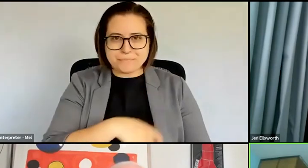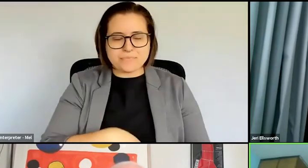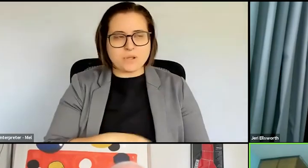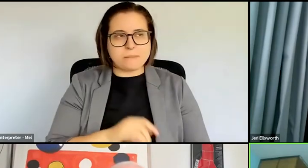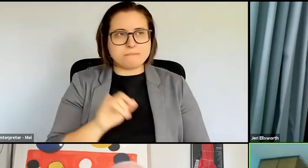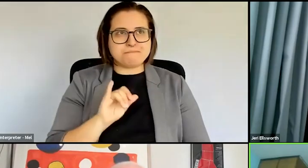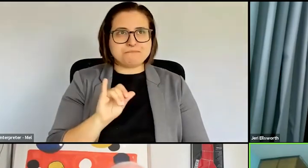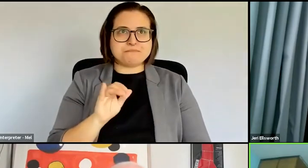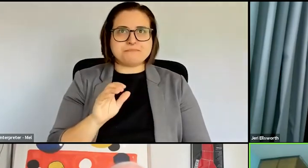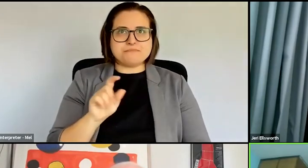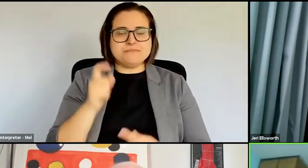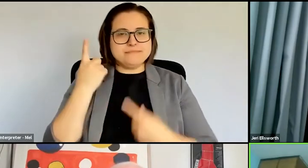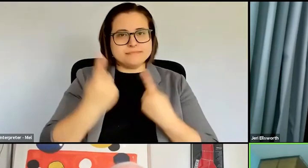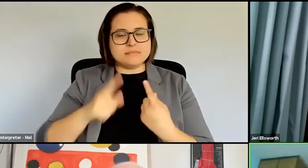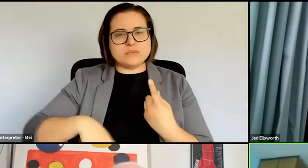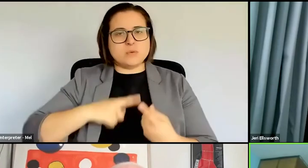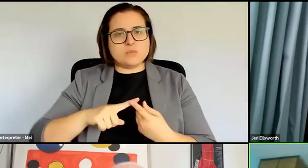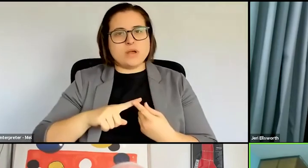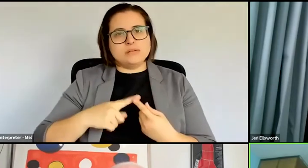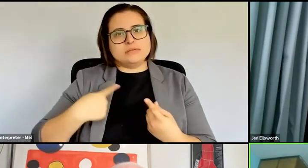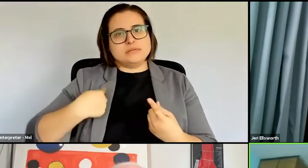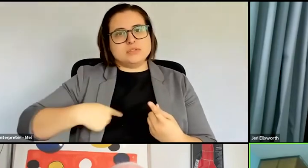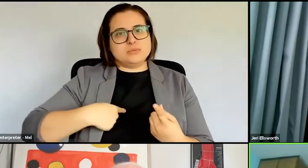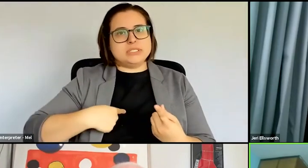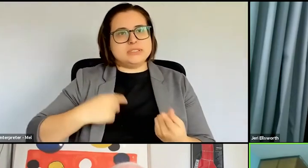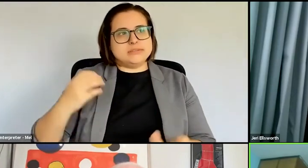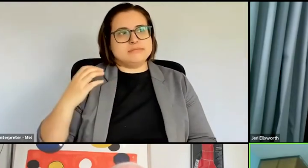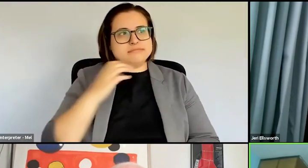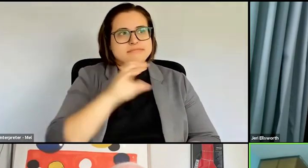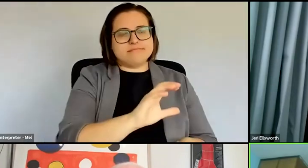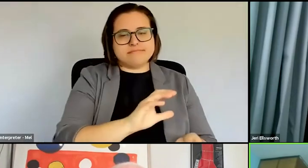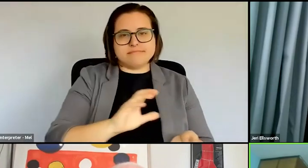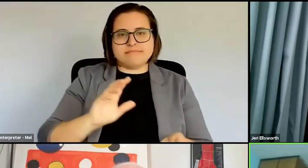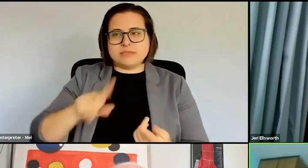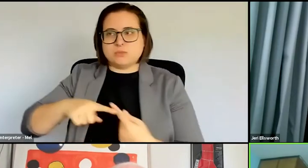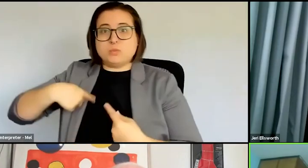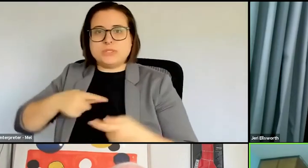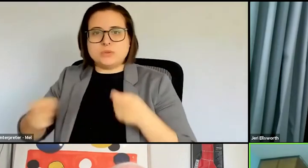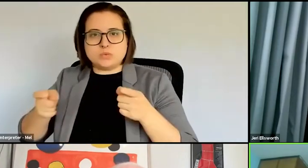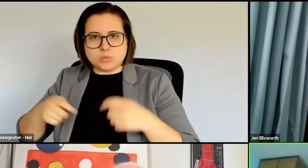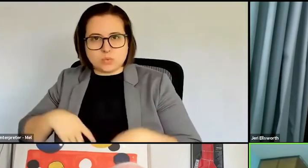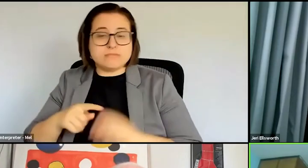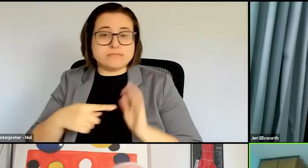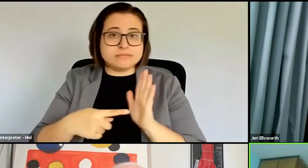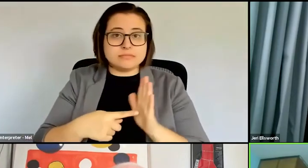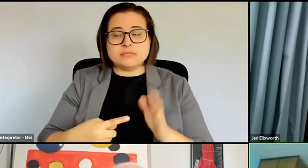do we want control? So you know I made a smart car where it gave affirmations to be successful, and